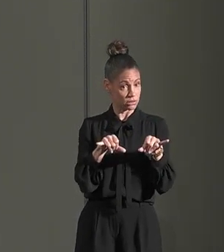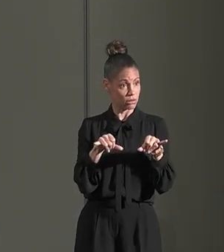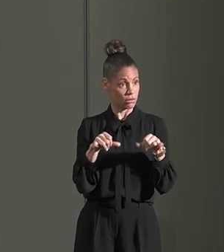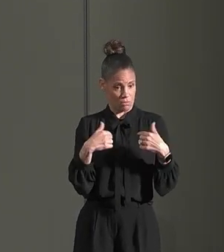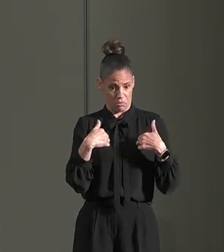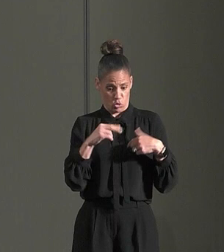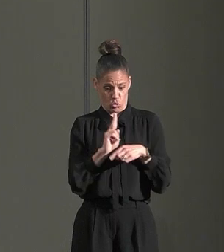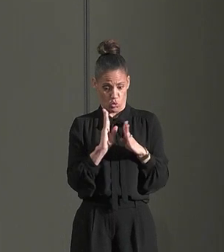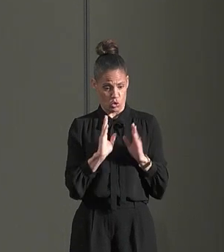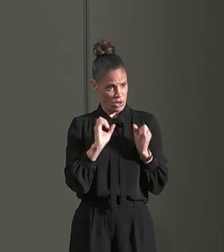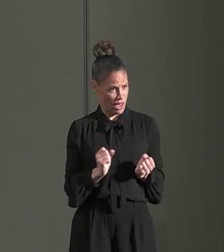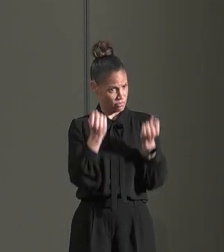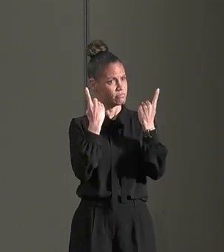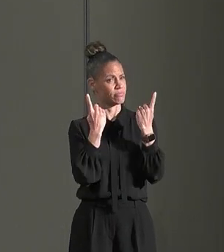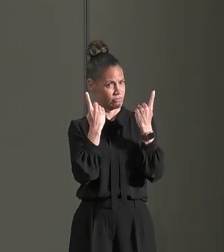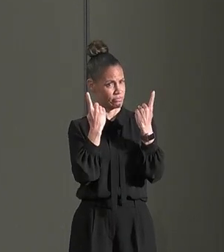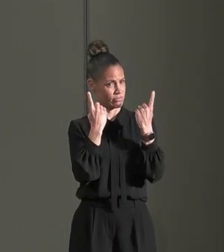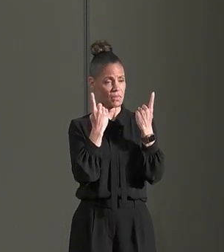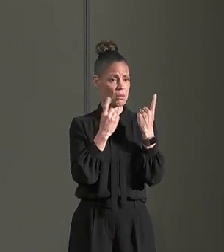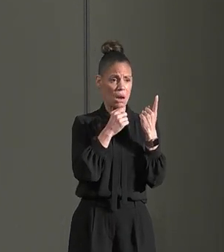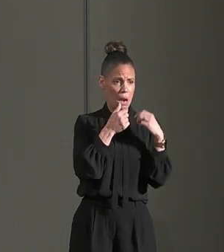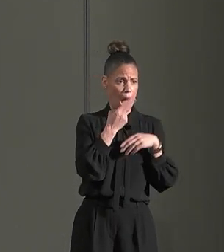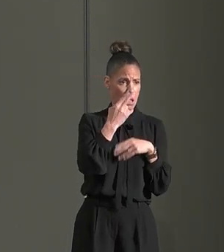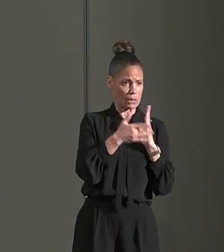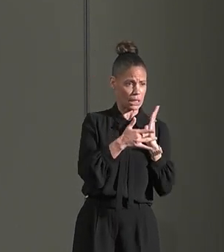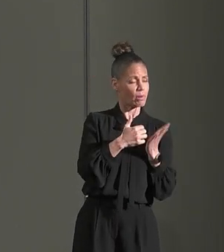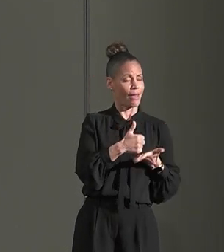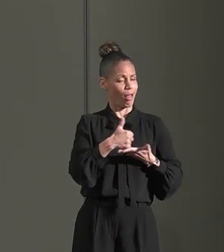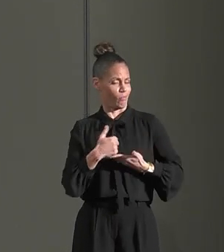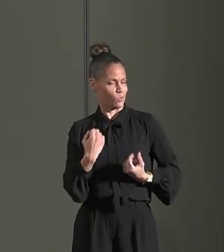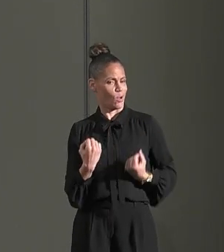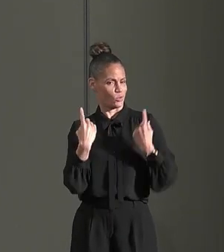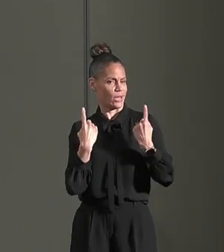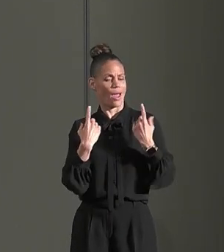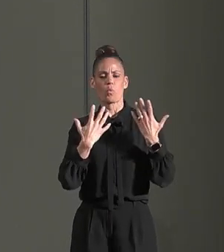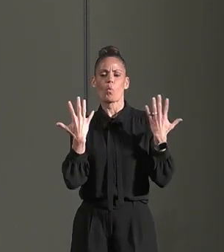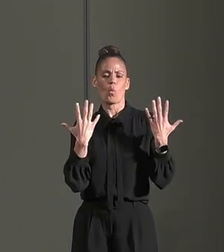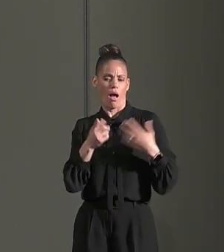And they are highly technical and let me understand hey, this is certified by